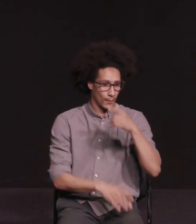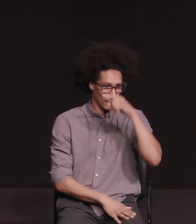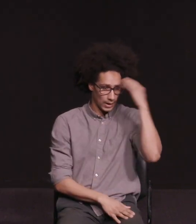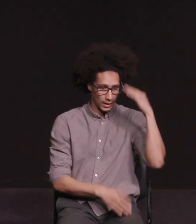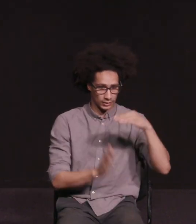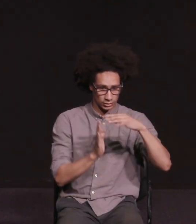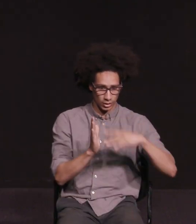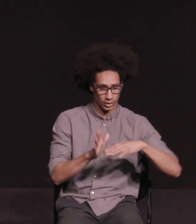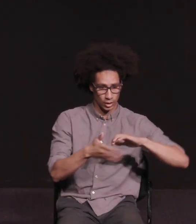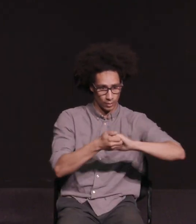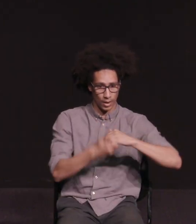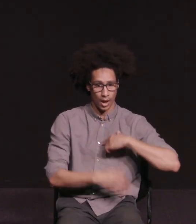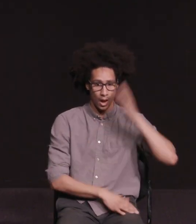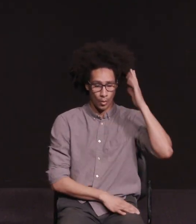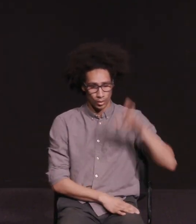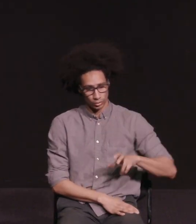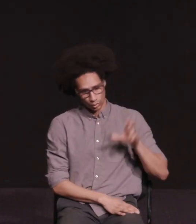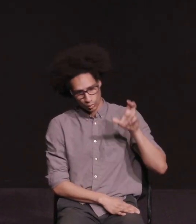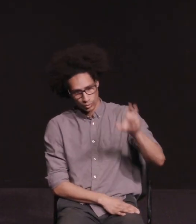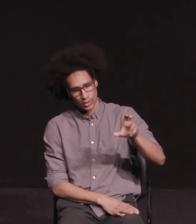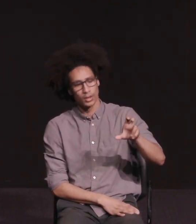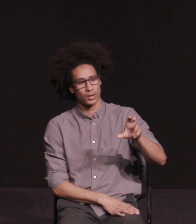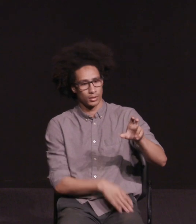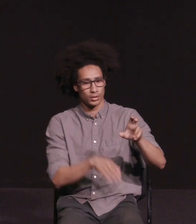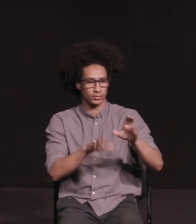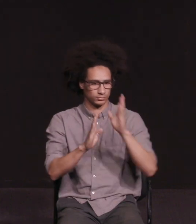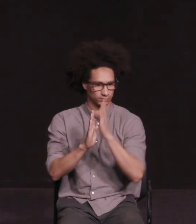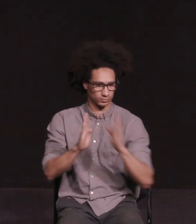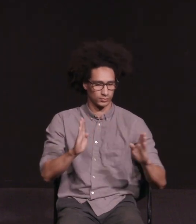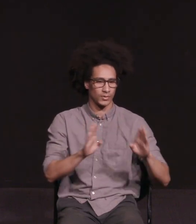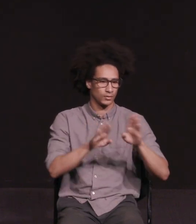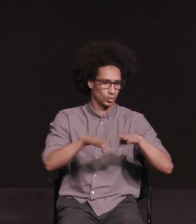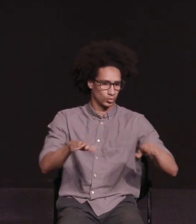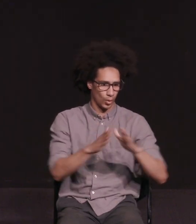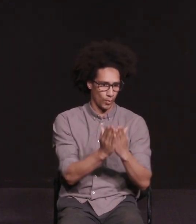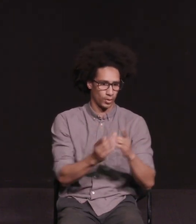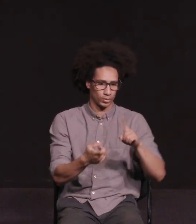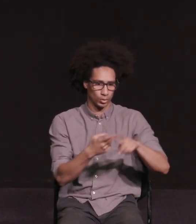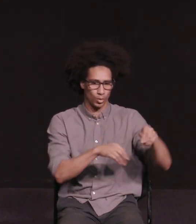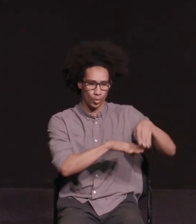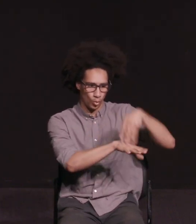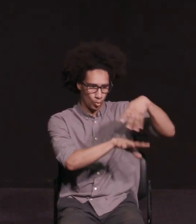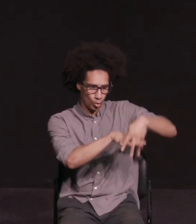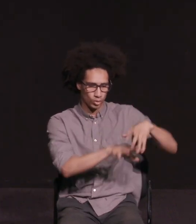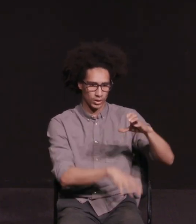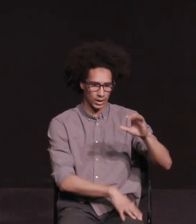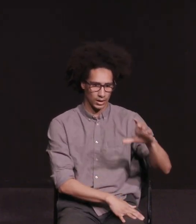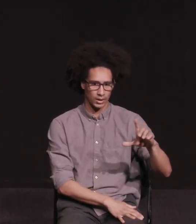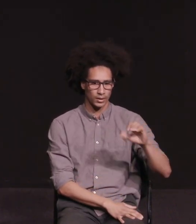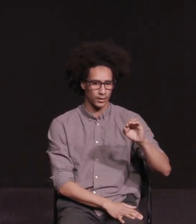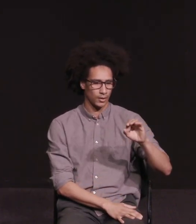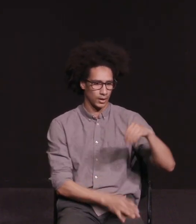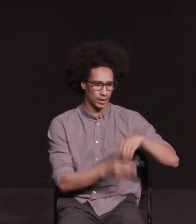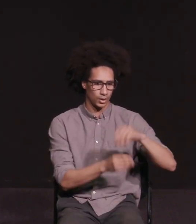will be donating a series of children's books to the Roots clinic in Oakland, to Gia White of the steering committee member